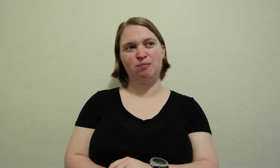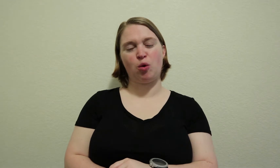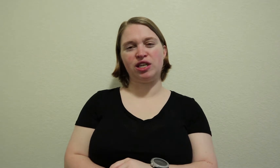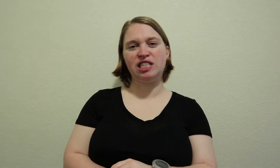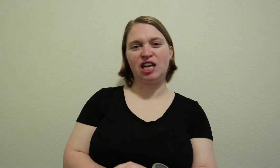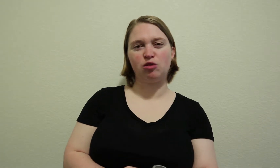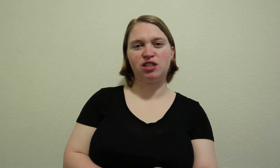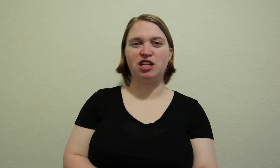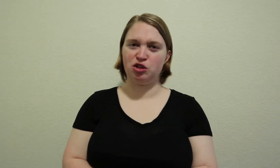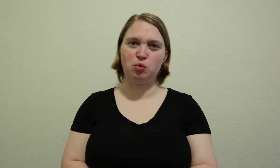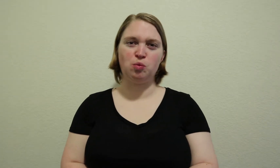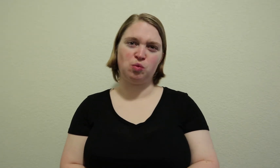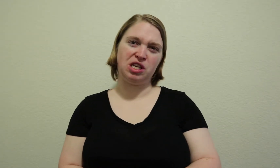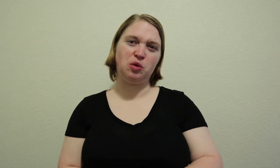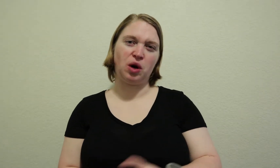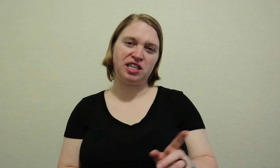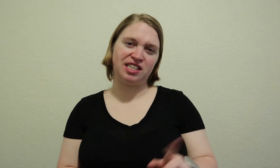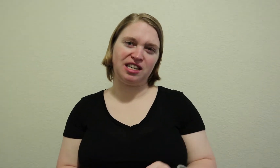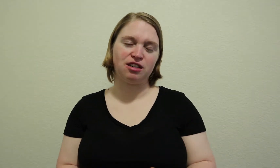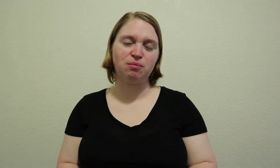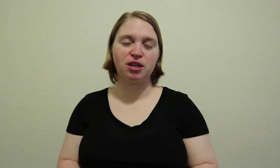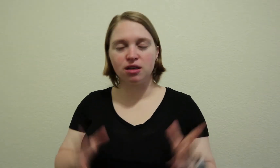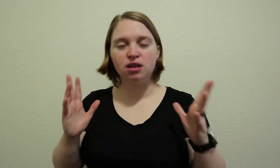more details that you really wanted to hear but